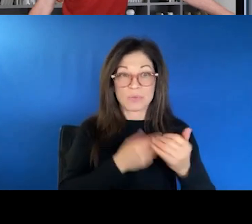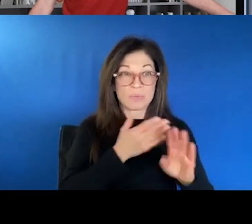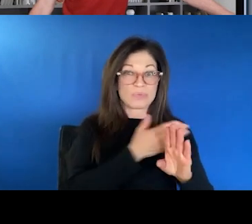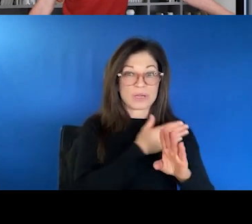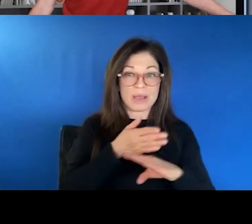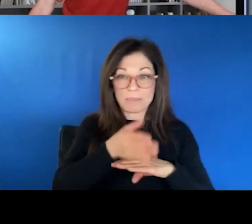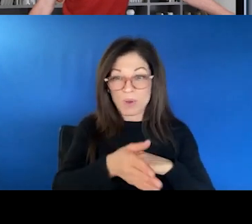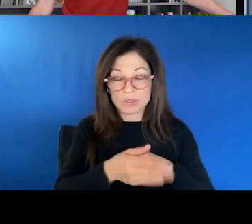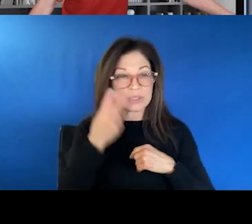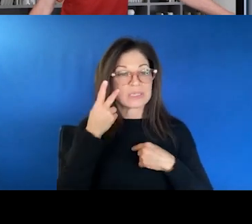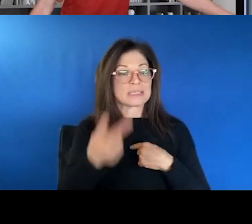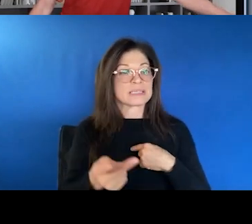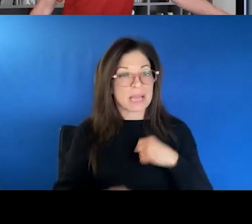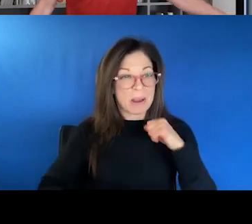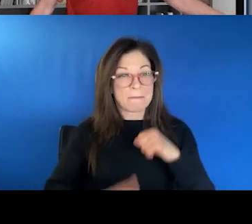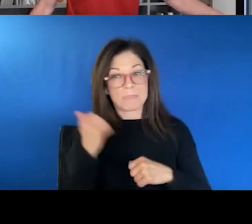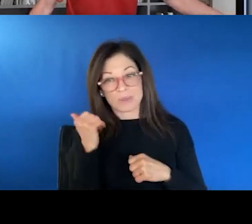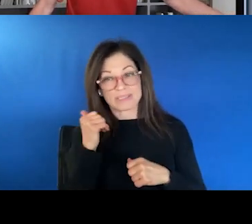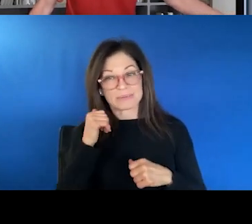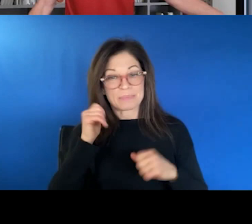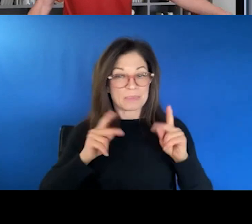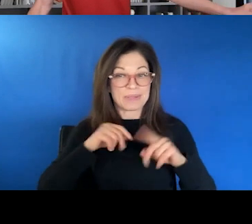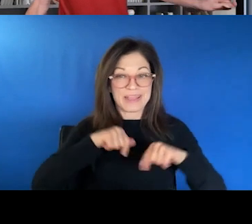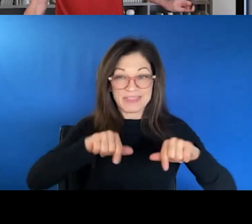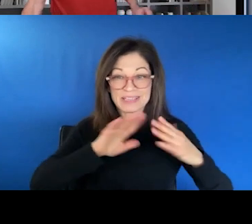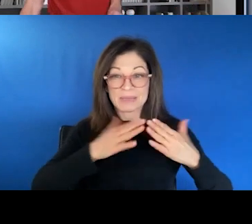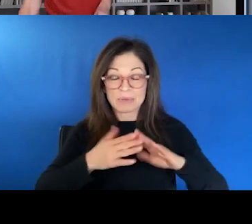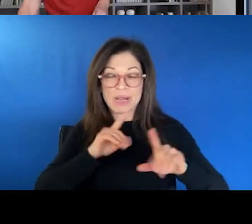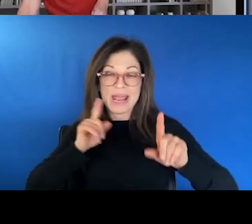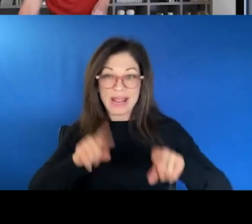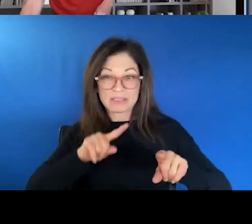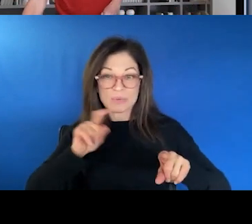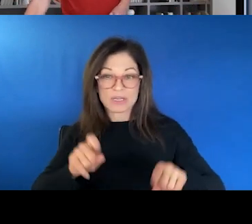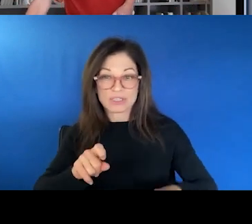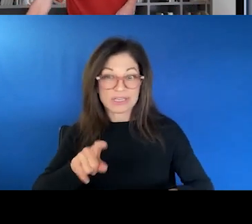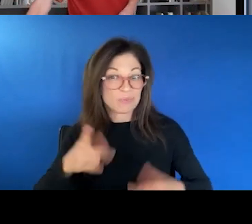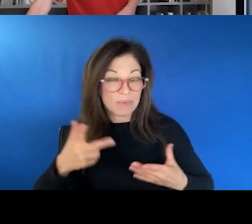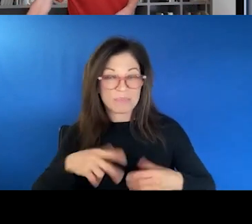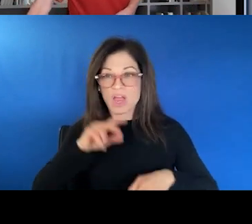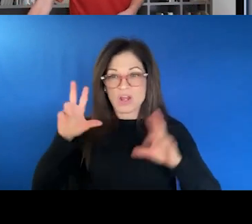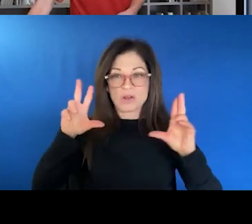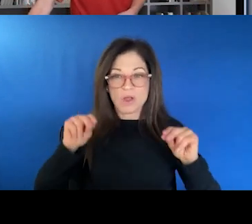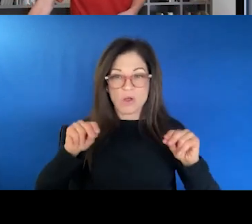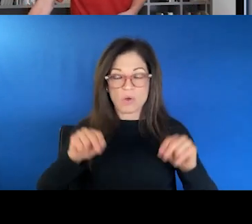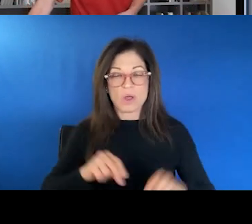LION SHARE OF THE COMMUNITY SAID NO. DETECTIVE WAS ABLE TO